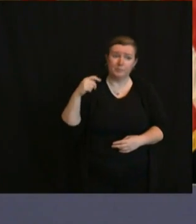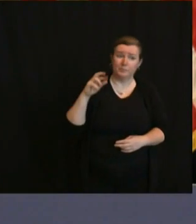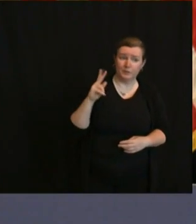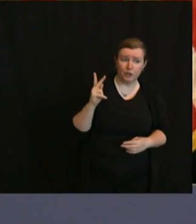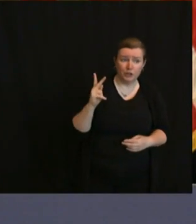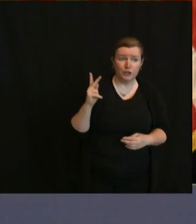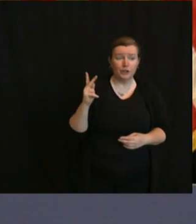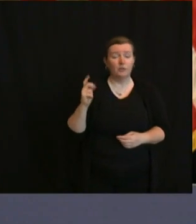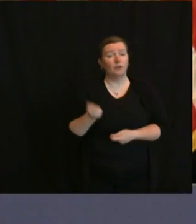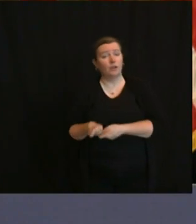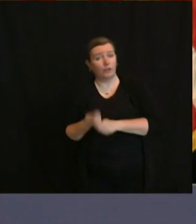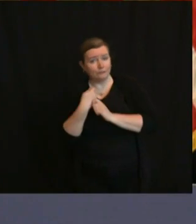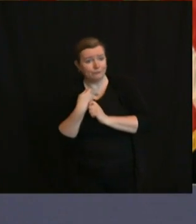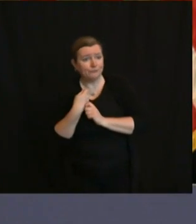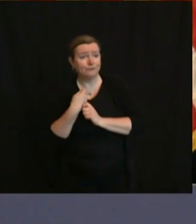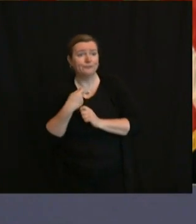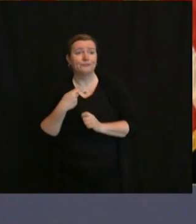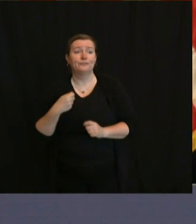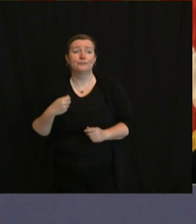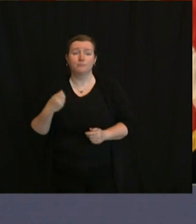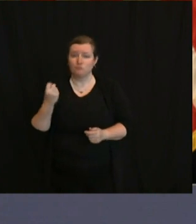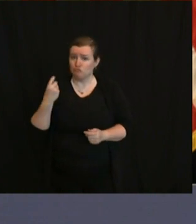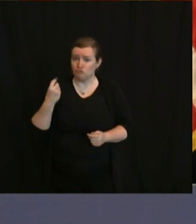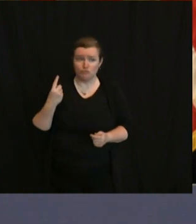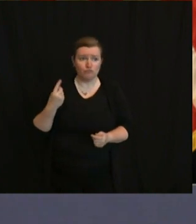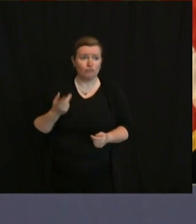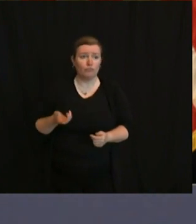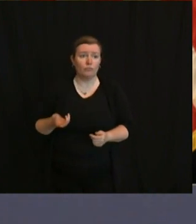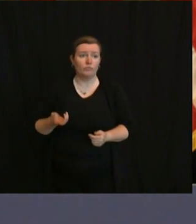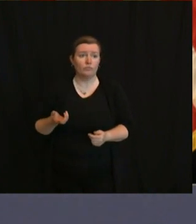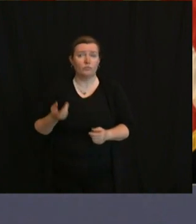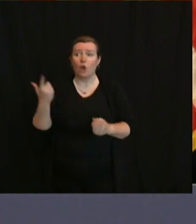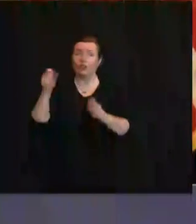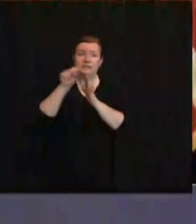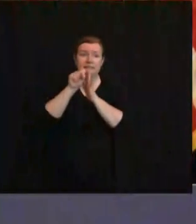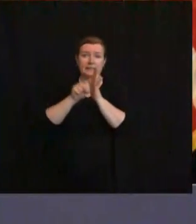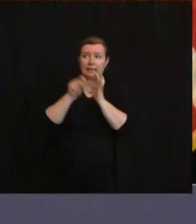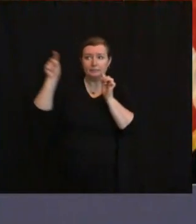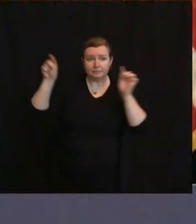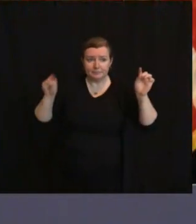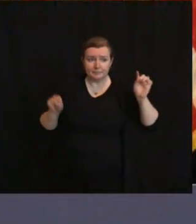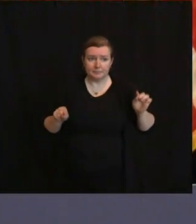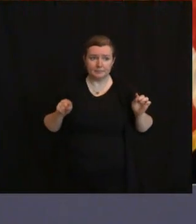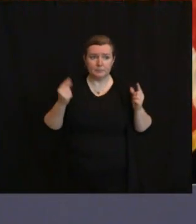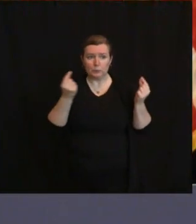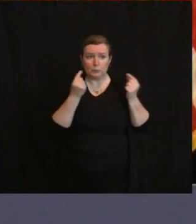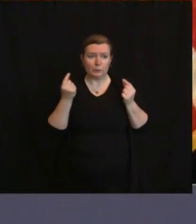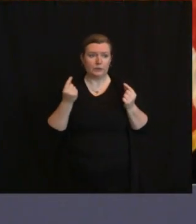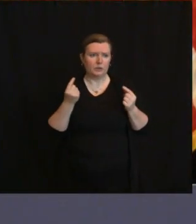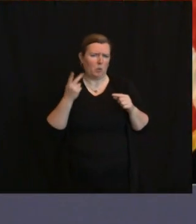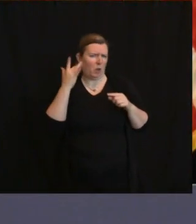YOU THAT ON DAY X WE WILL DO THIS OR WHY. WE HEAR A LOT ON PARKS AND GOLF.